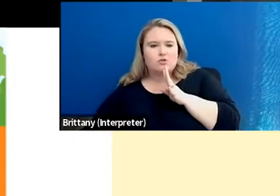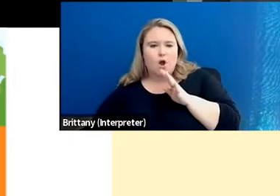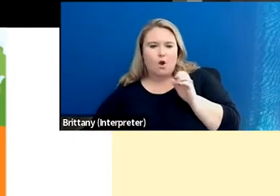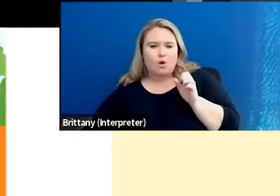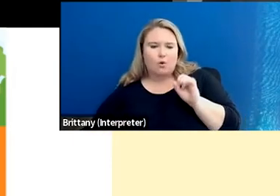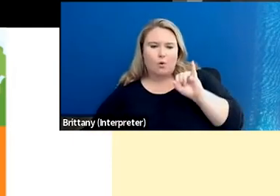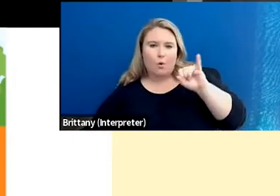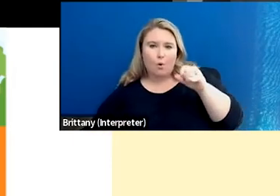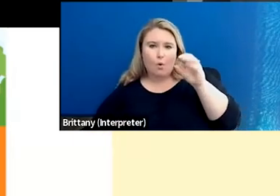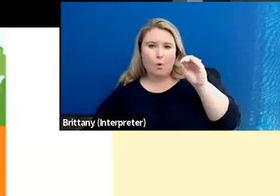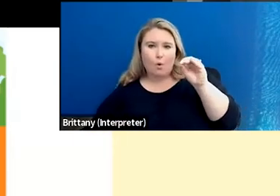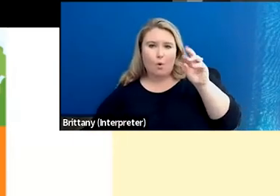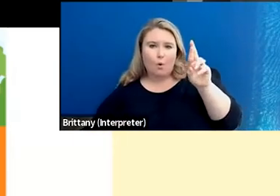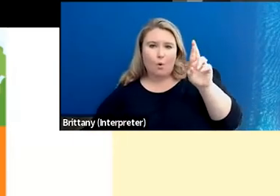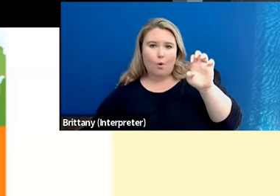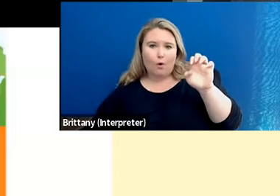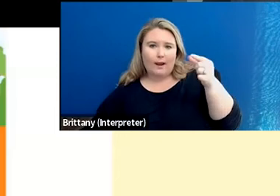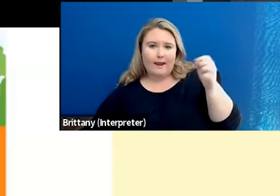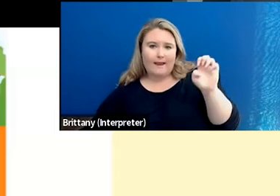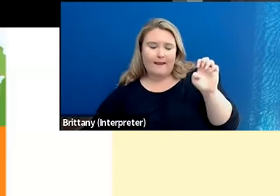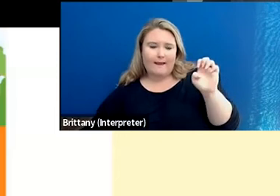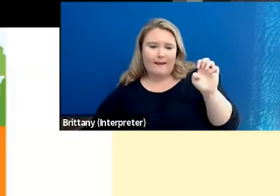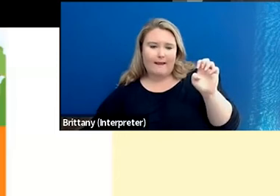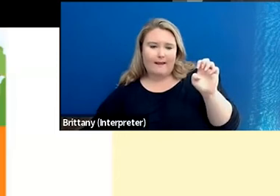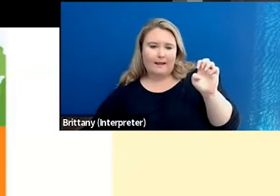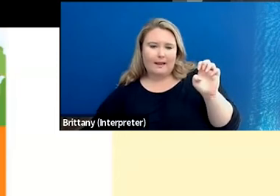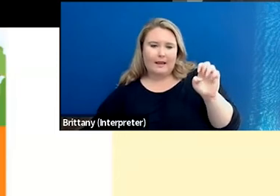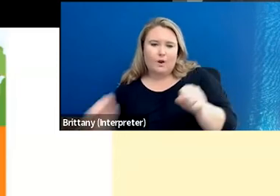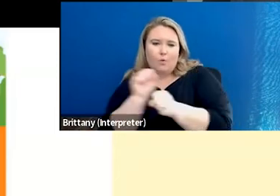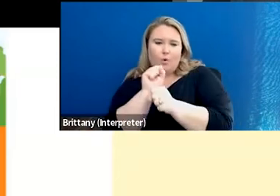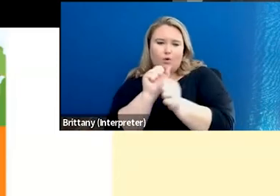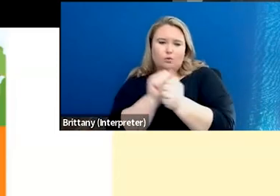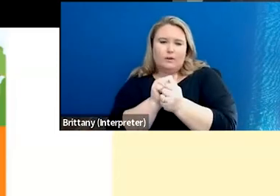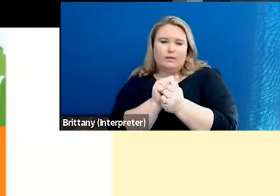who works with the Miami-Dade County's Housing to better get the exact answer for that.